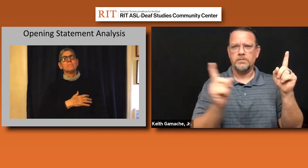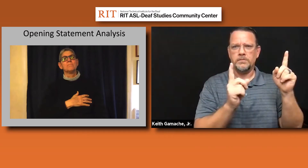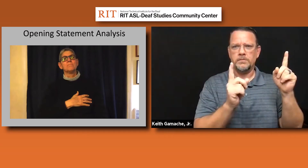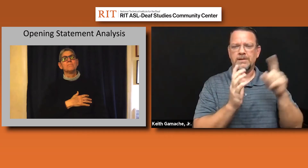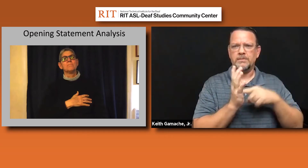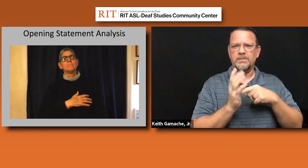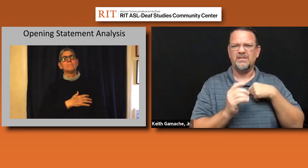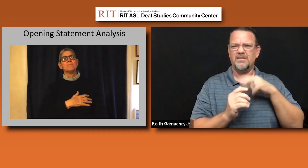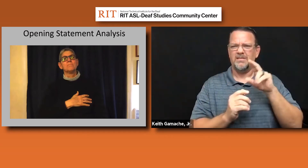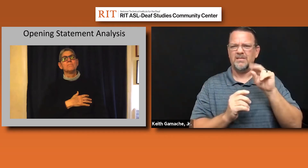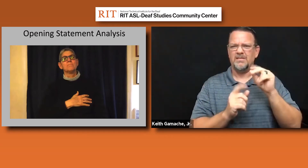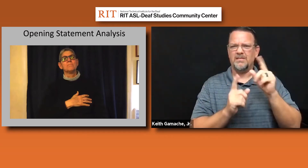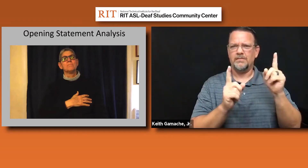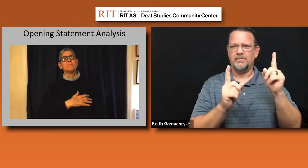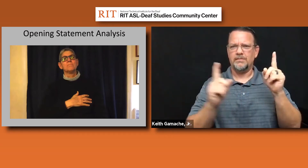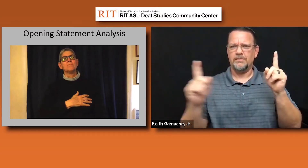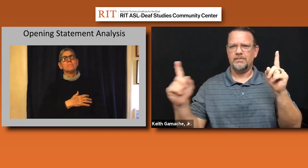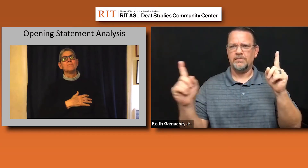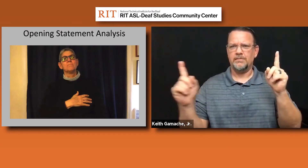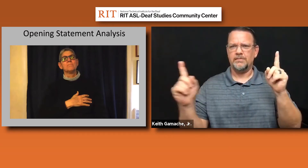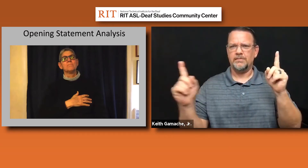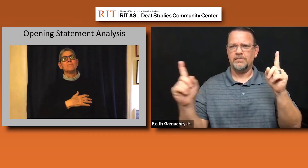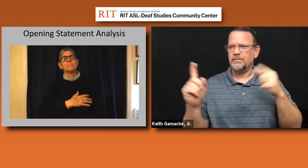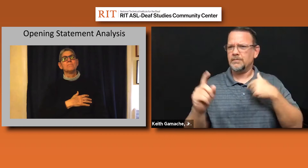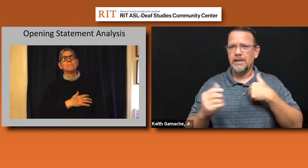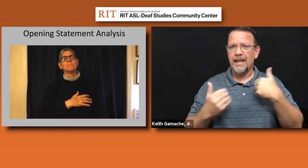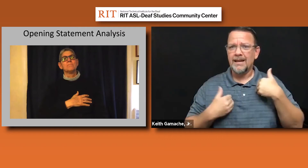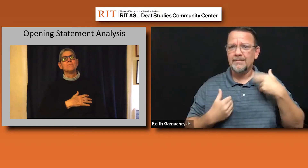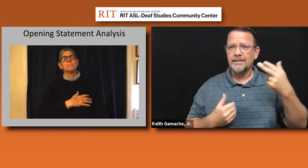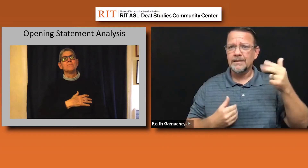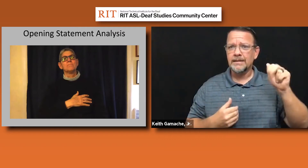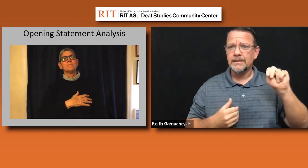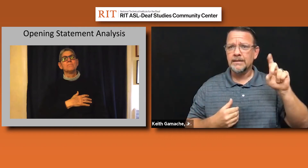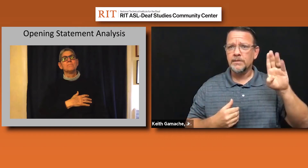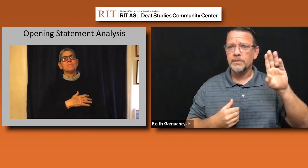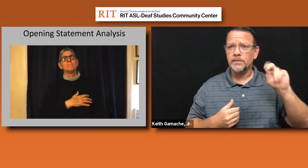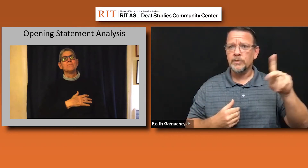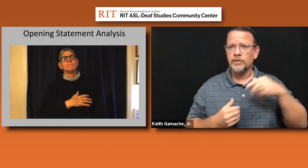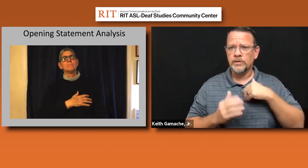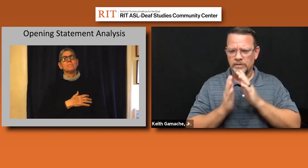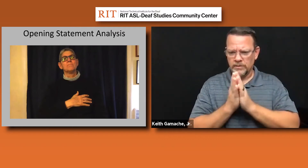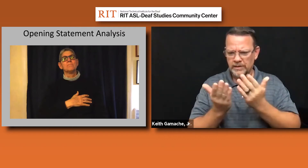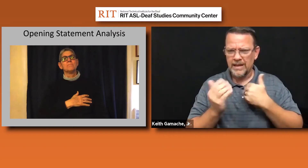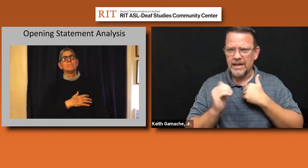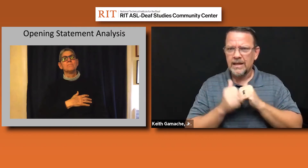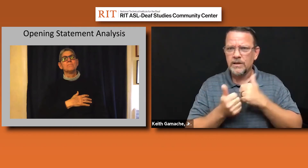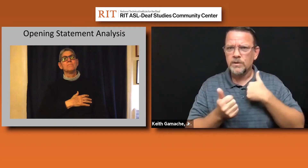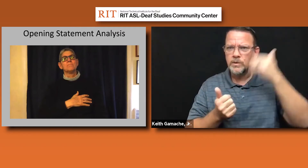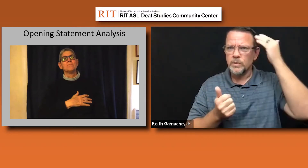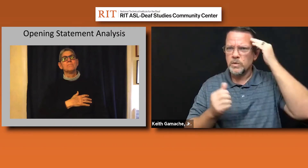The word order, the length, it's not a perfect science. We don't have a handbook that we follow